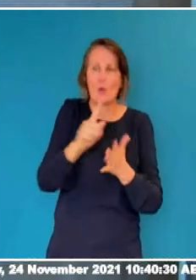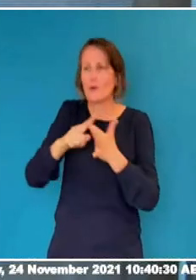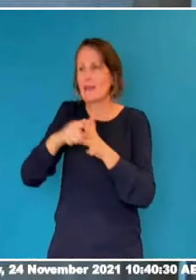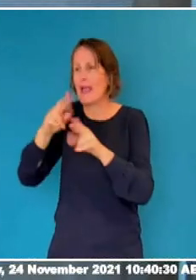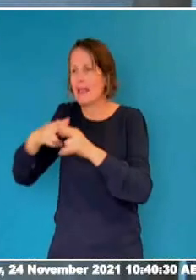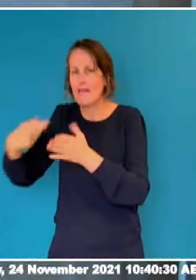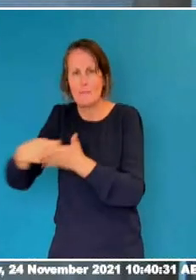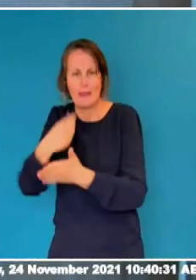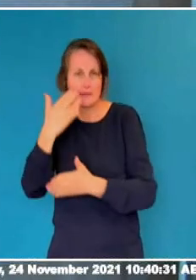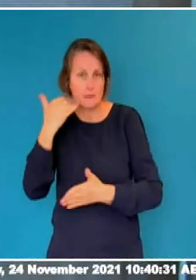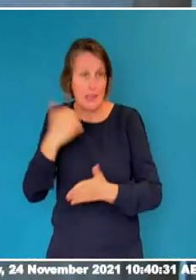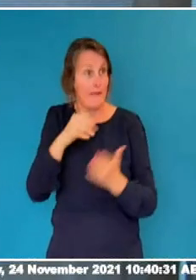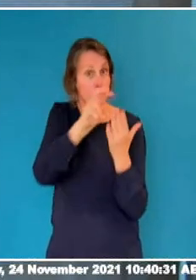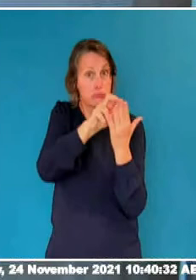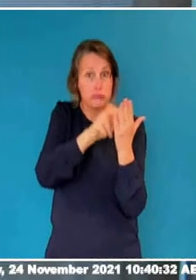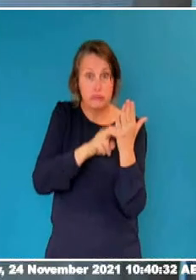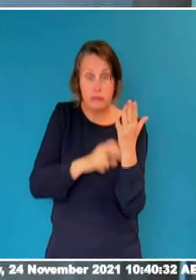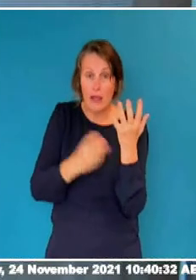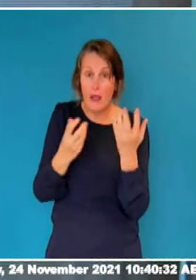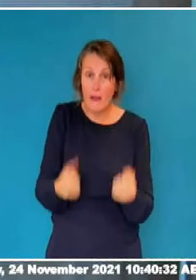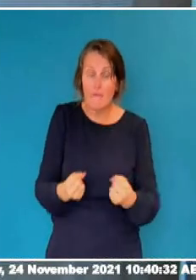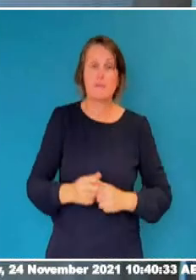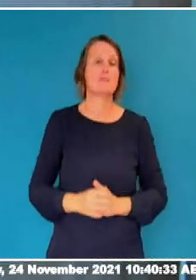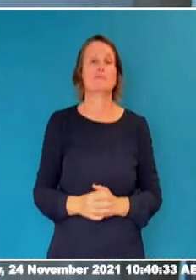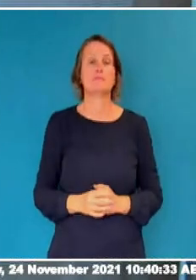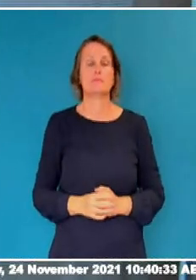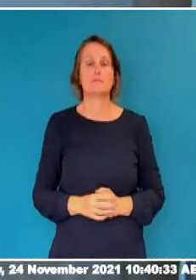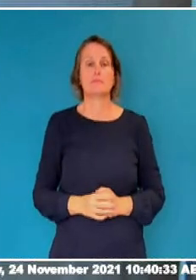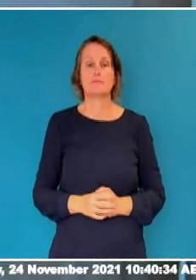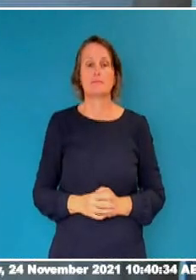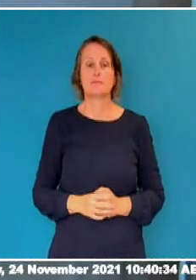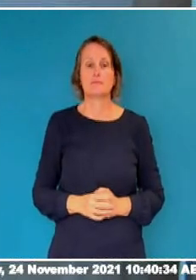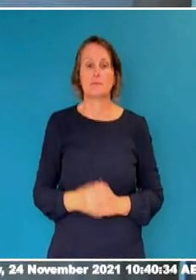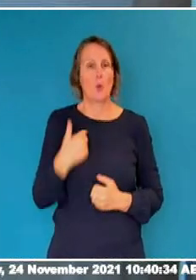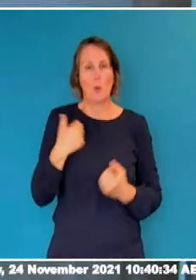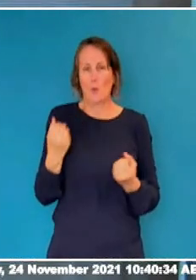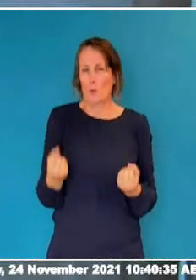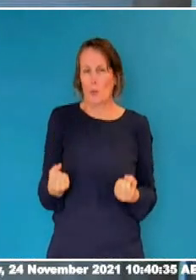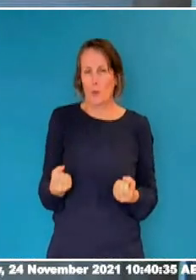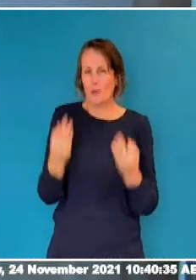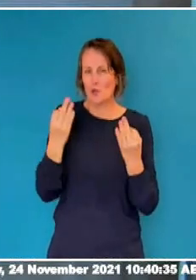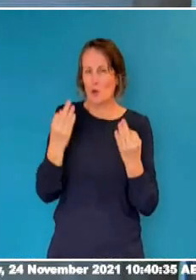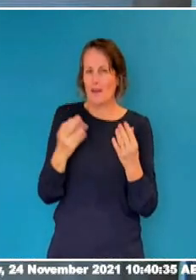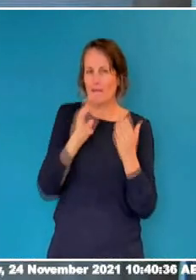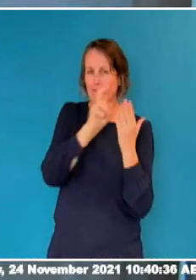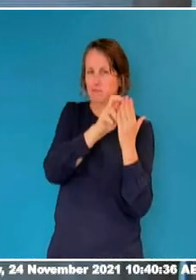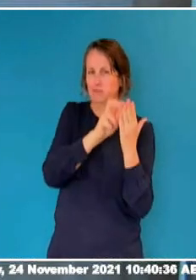We don't have records for what has been paid through the